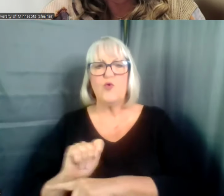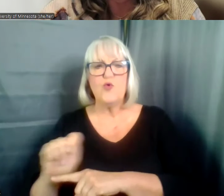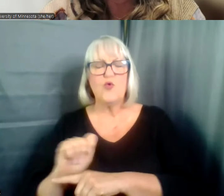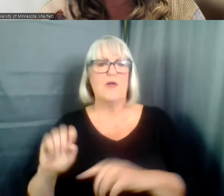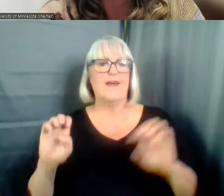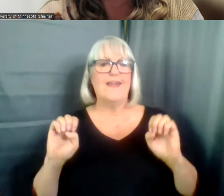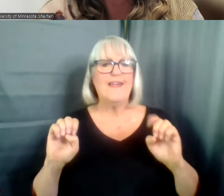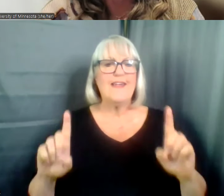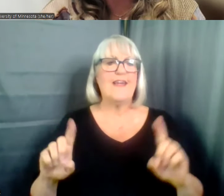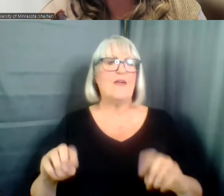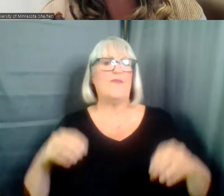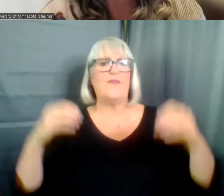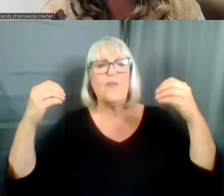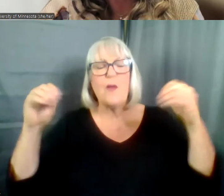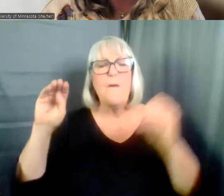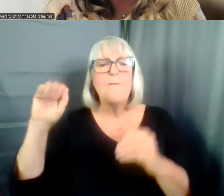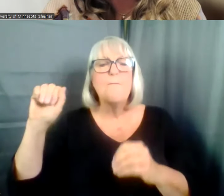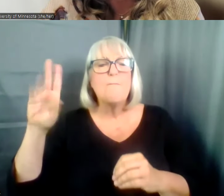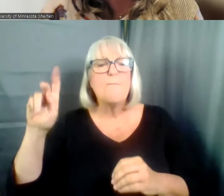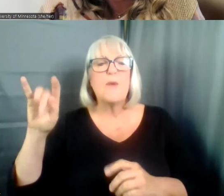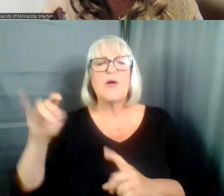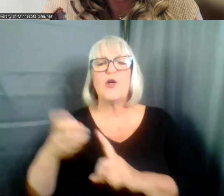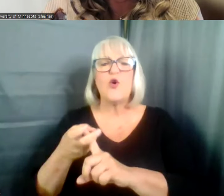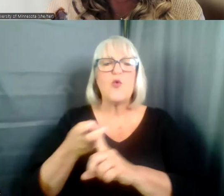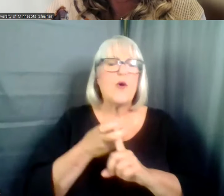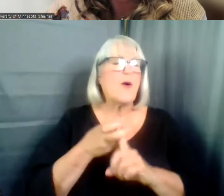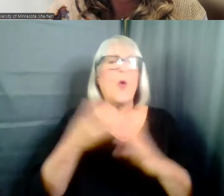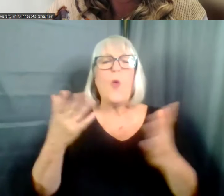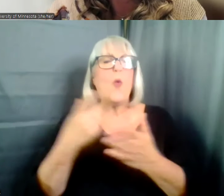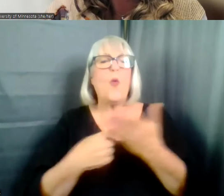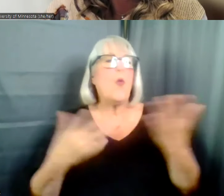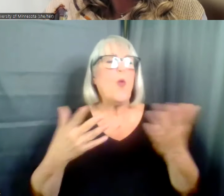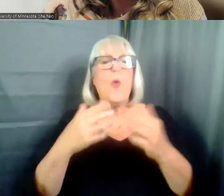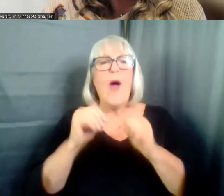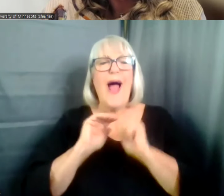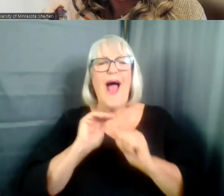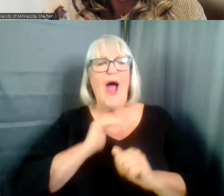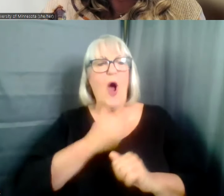or around marketing and recruitment, whatever the work is. And look, here are how our numbers are trending.